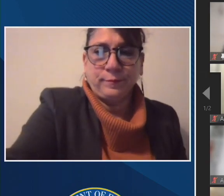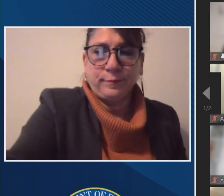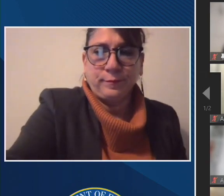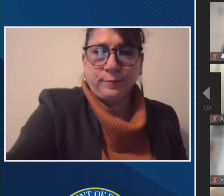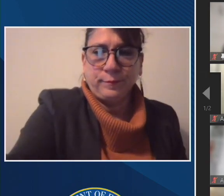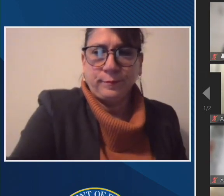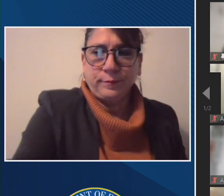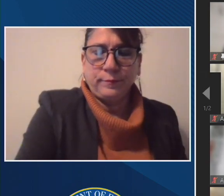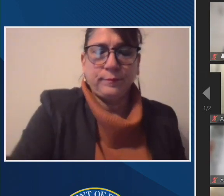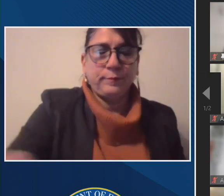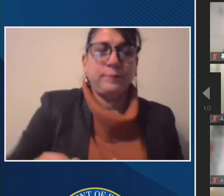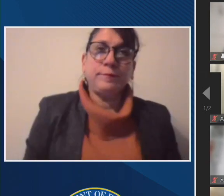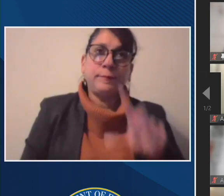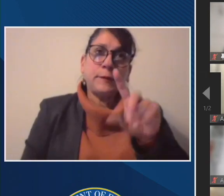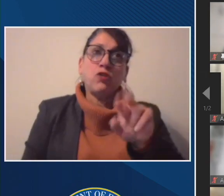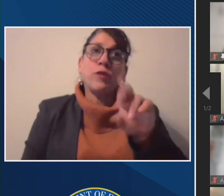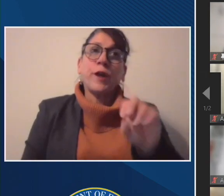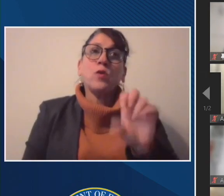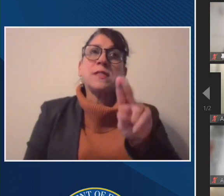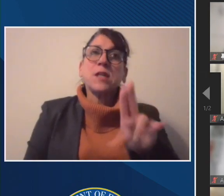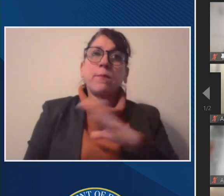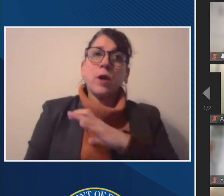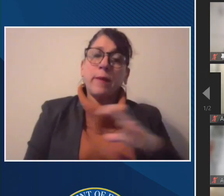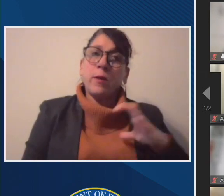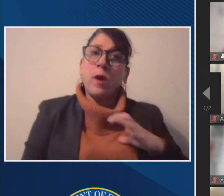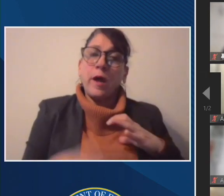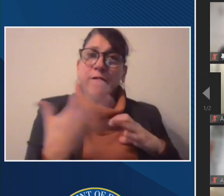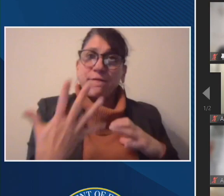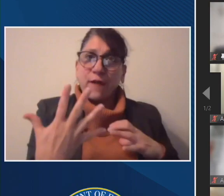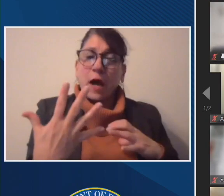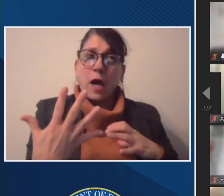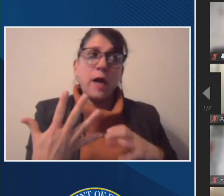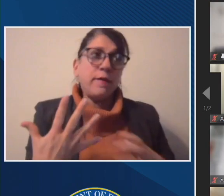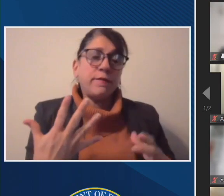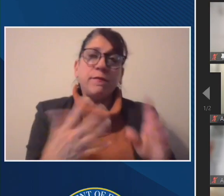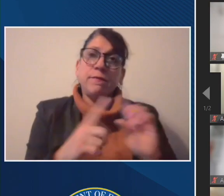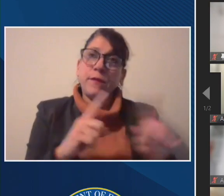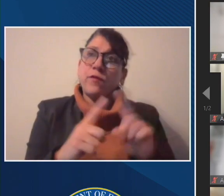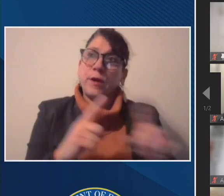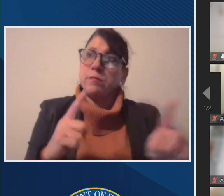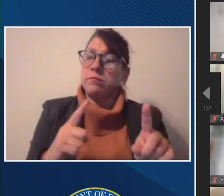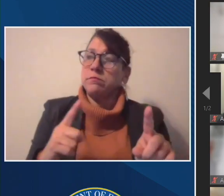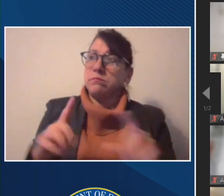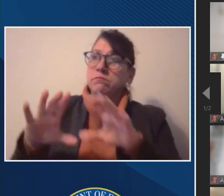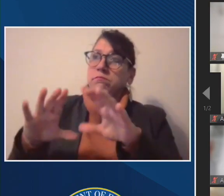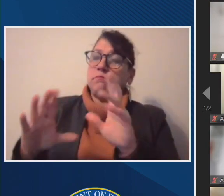The trio subcommittee will consist of five constituent groups, including institutions